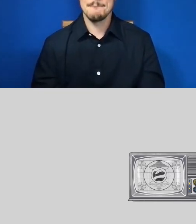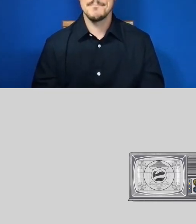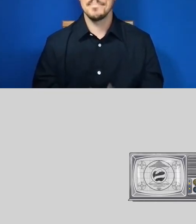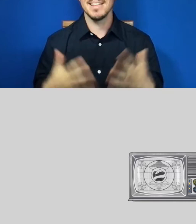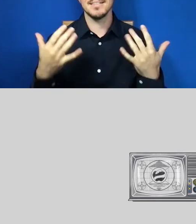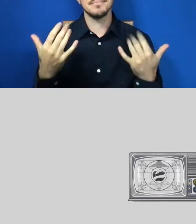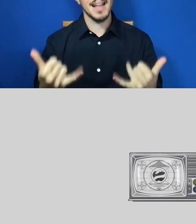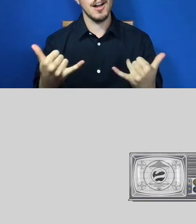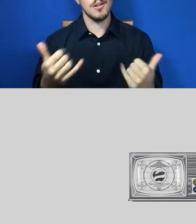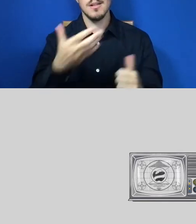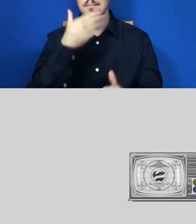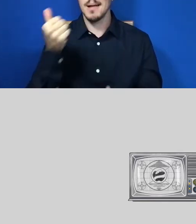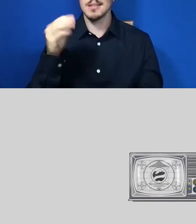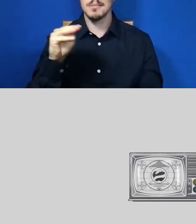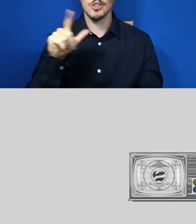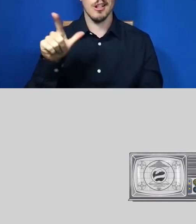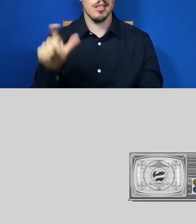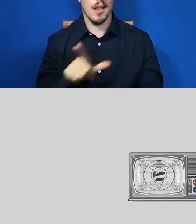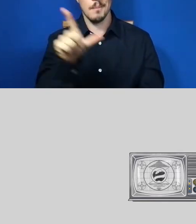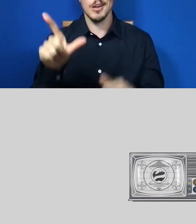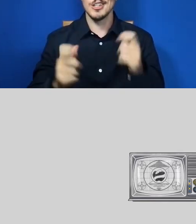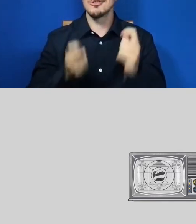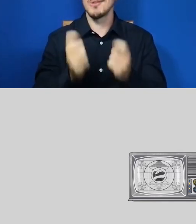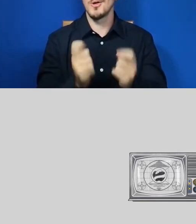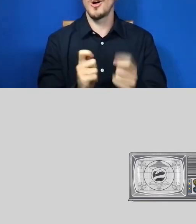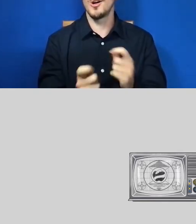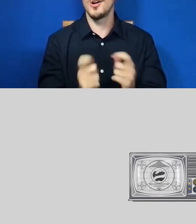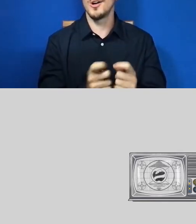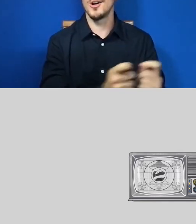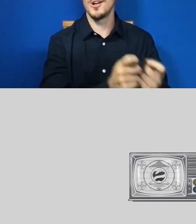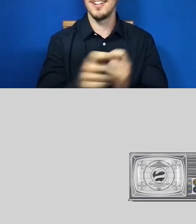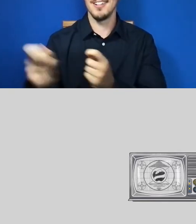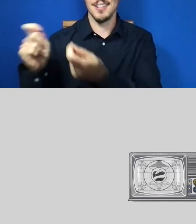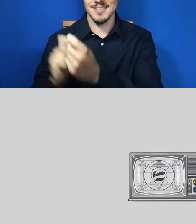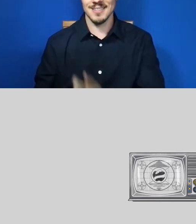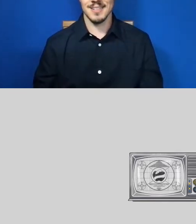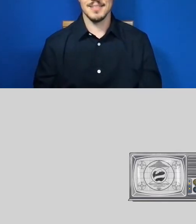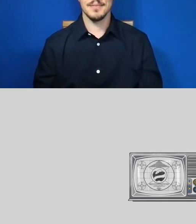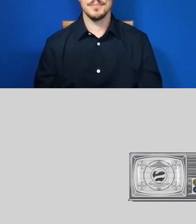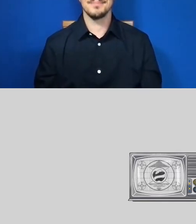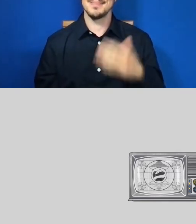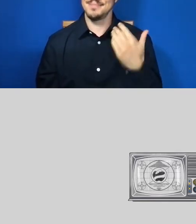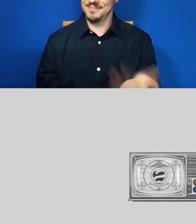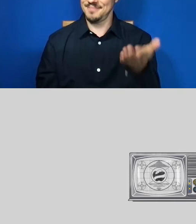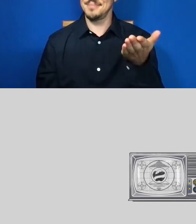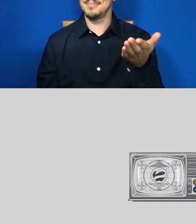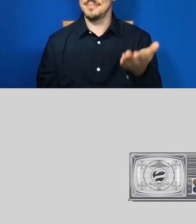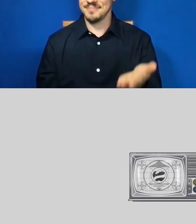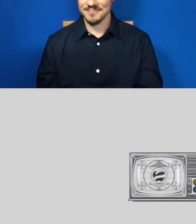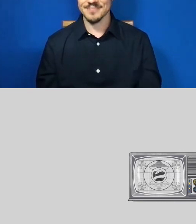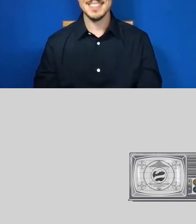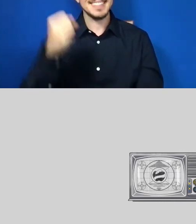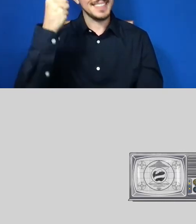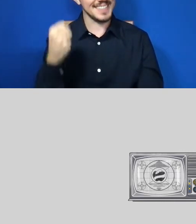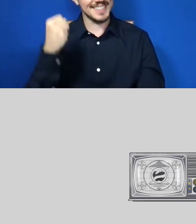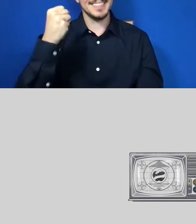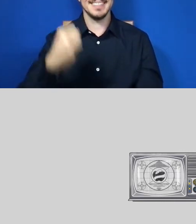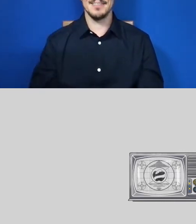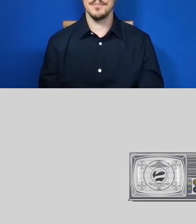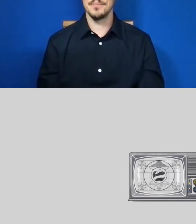Now, the best machine learning library is, drum roll please, (drumming desk) TensorFlow, yes!